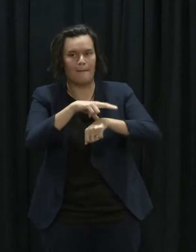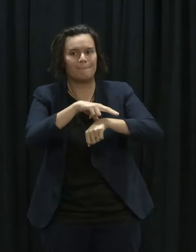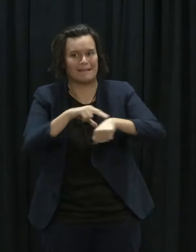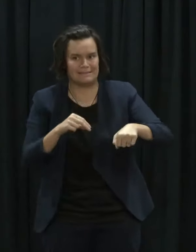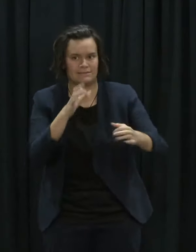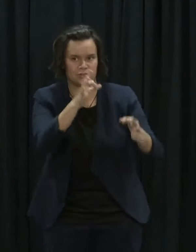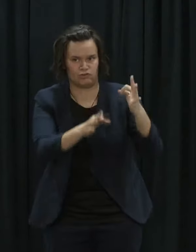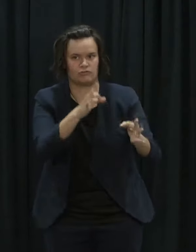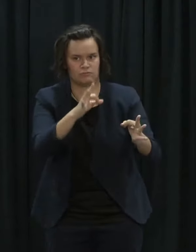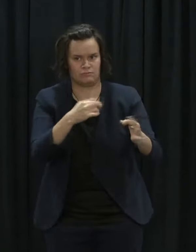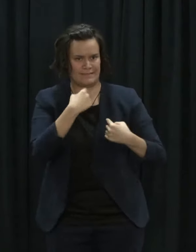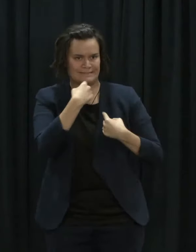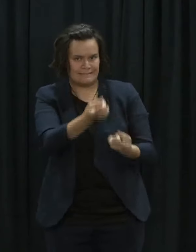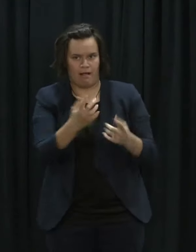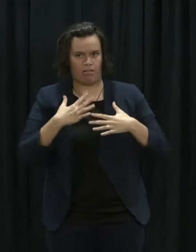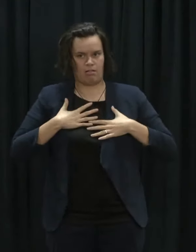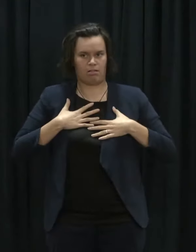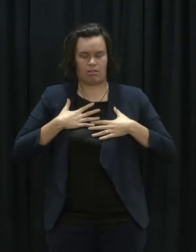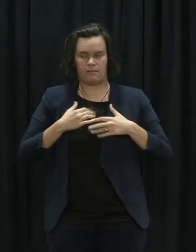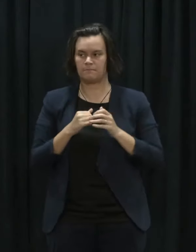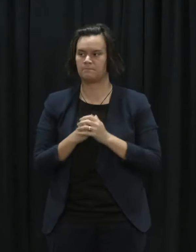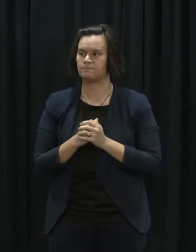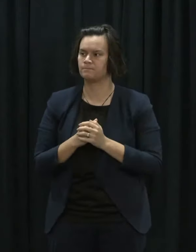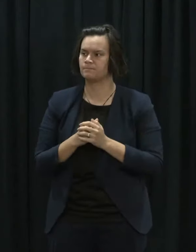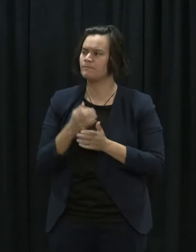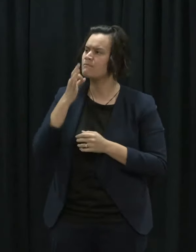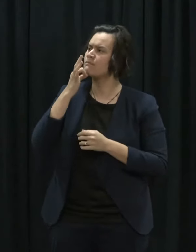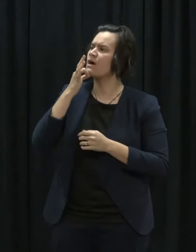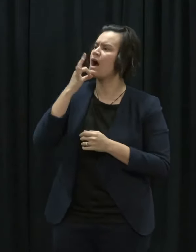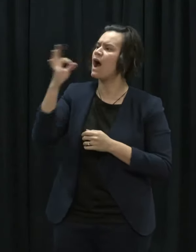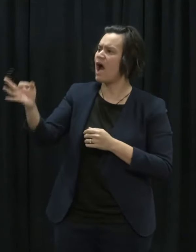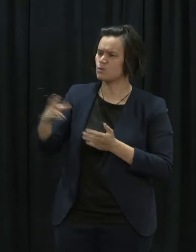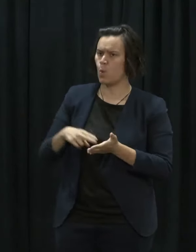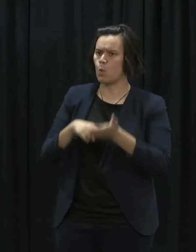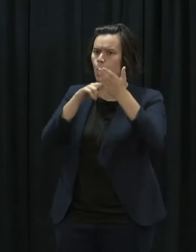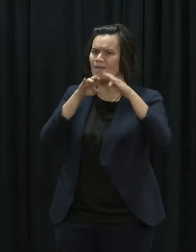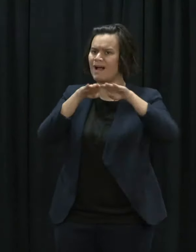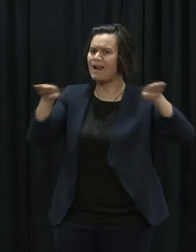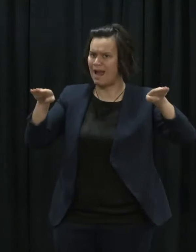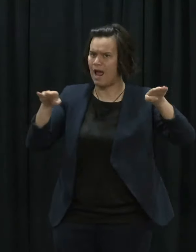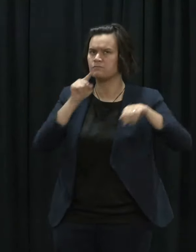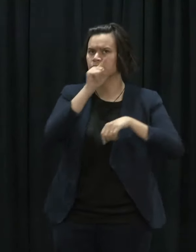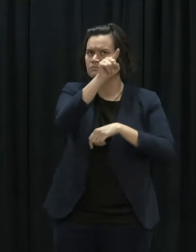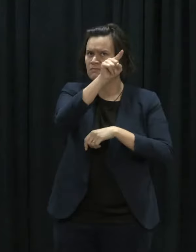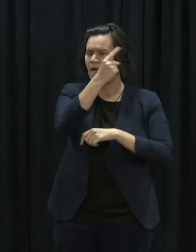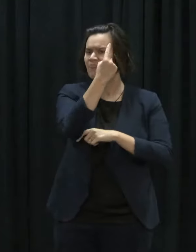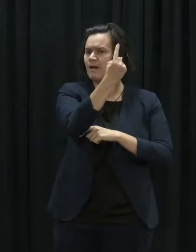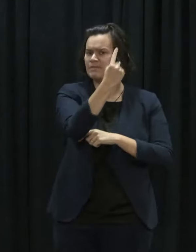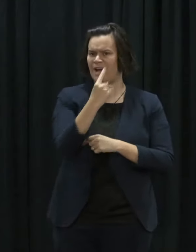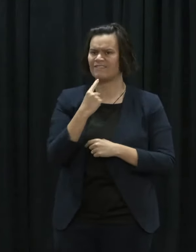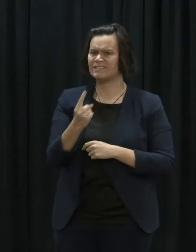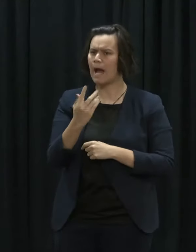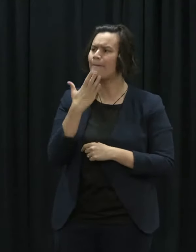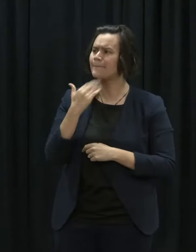She >> was saying that everyone is... Obviously it is operational